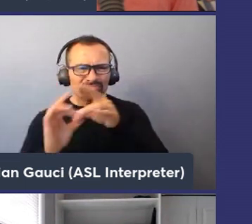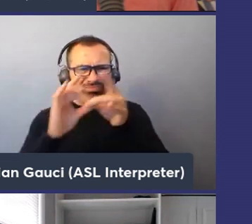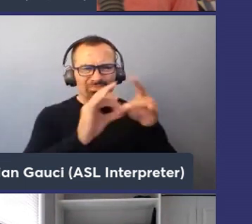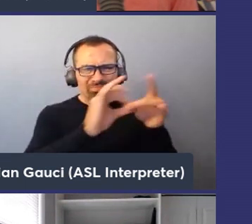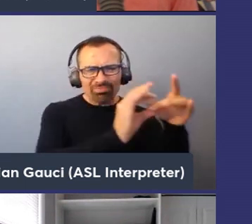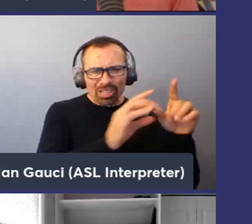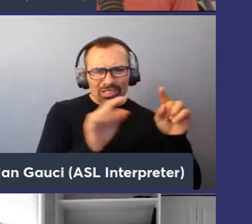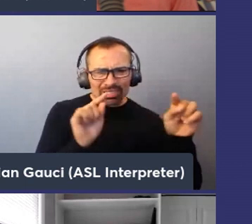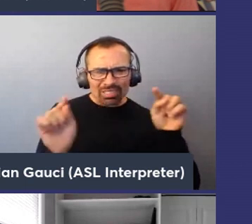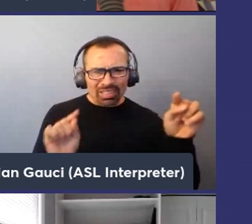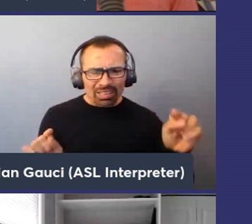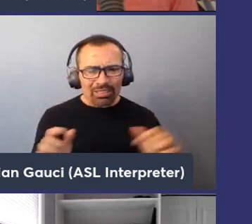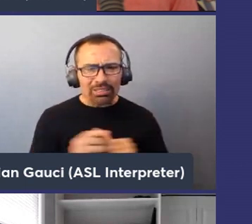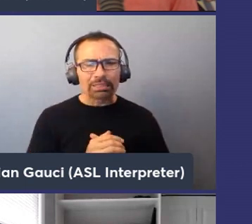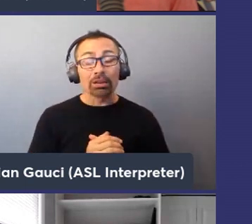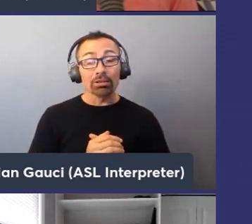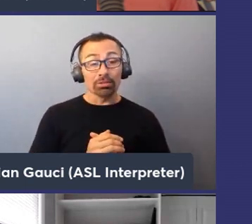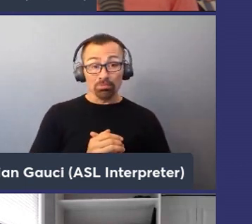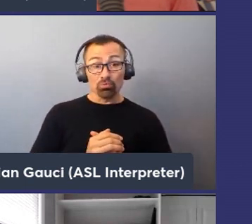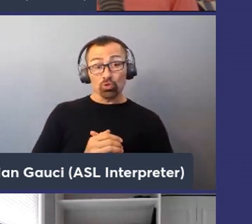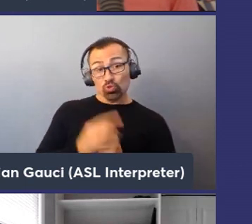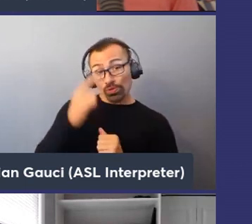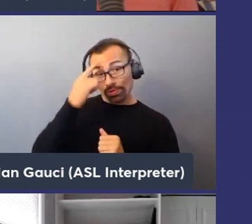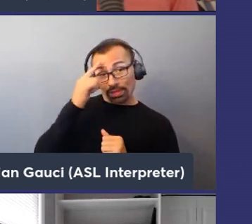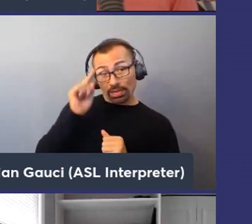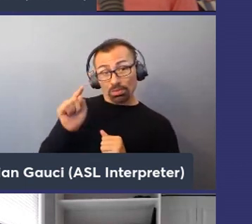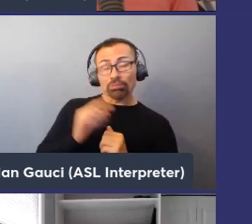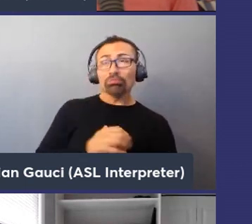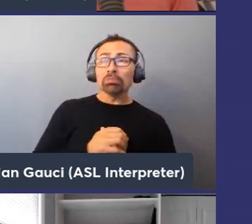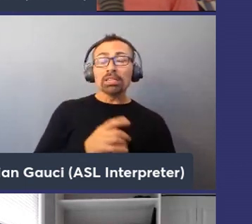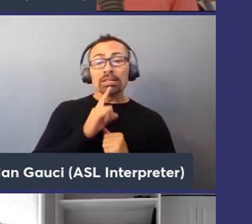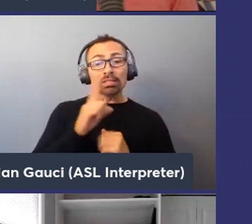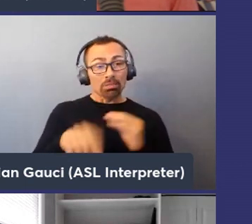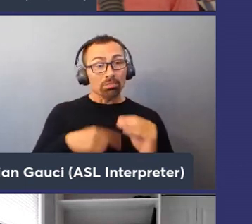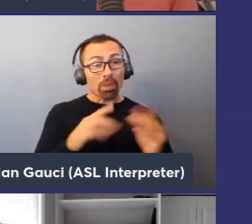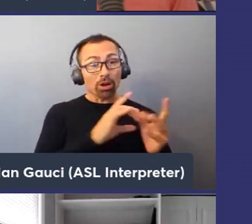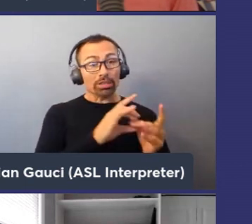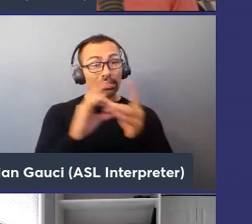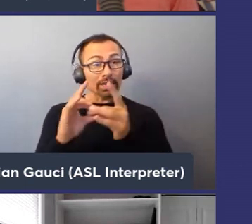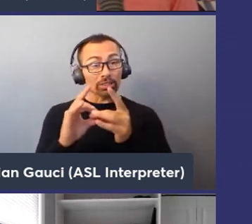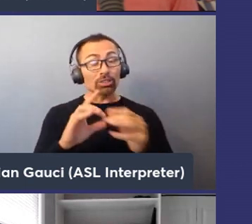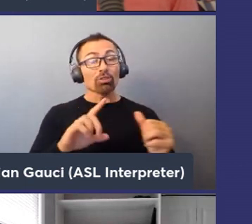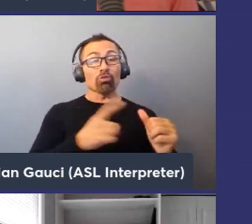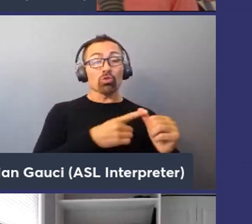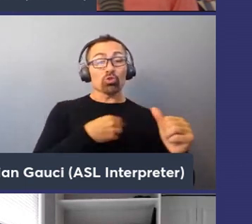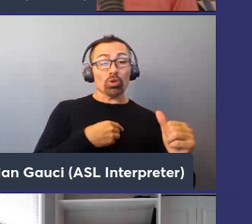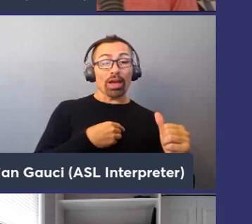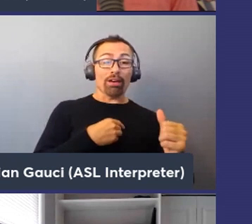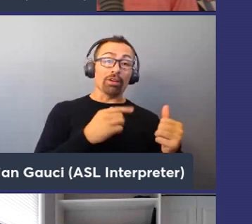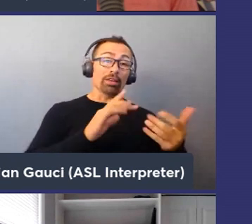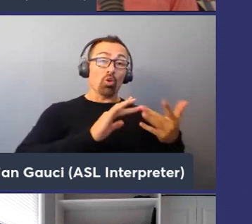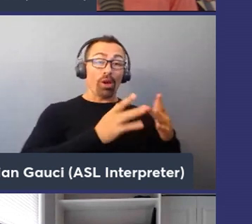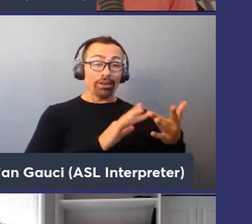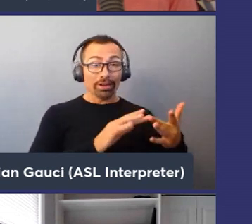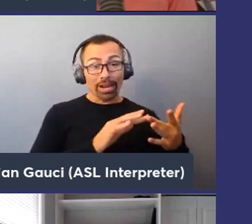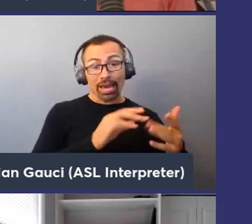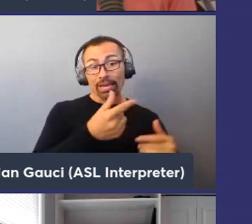you wanna think about it, it's really all about the connections. You have internet gateways, and those are connected to firewall managers that are connected to VPCs,